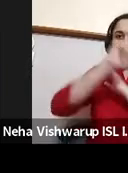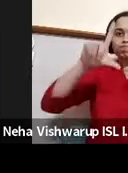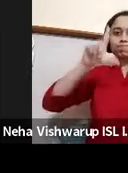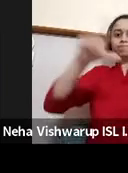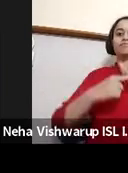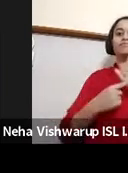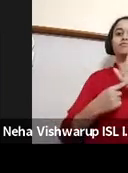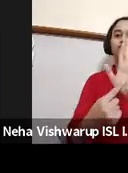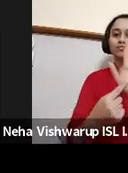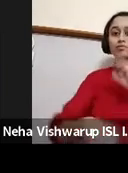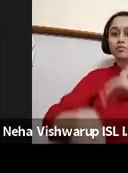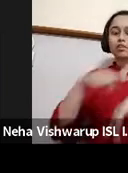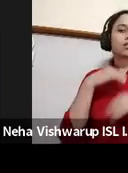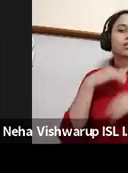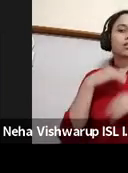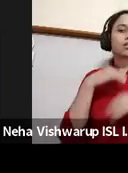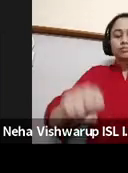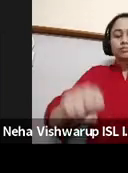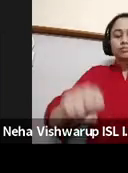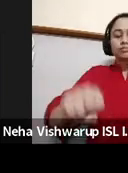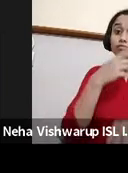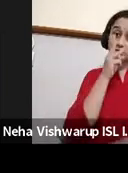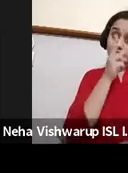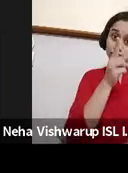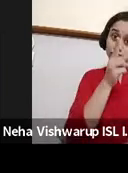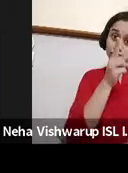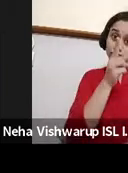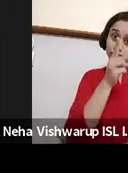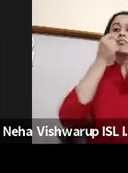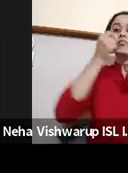it wouldn't be far-fetched for instance to assume that the man standing in a three-piece suit with